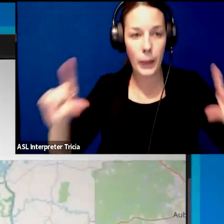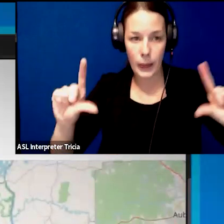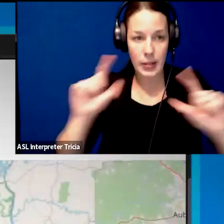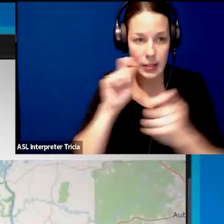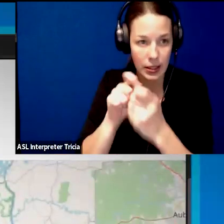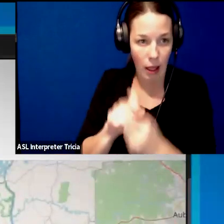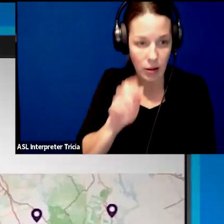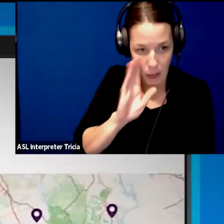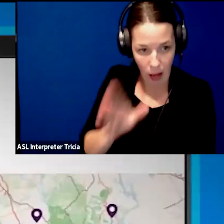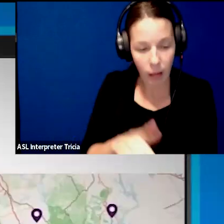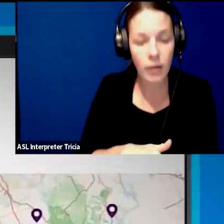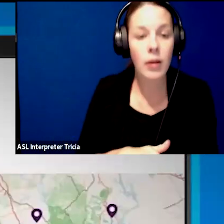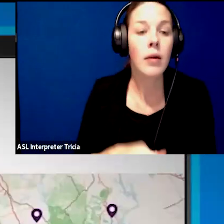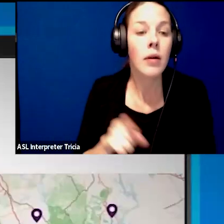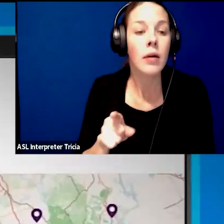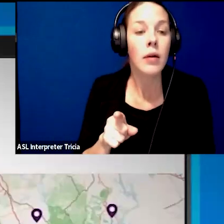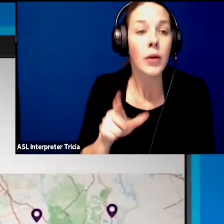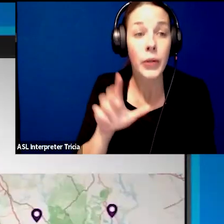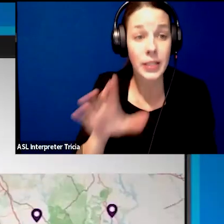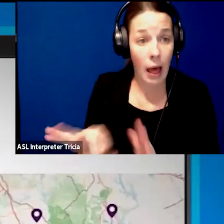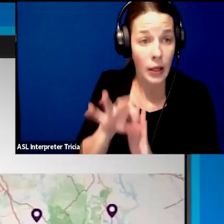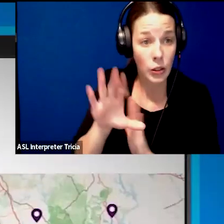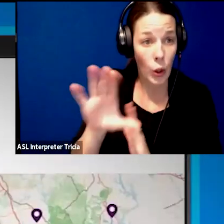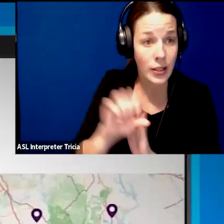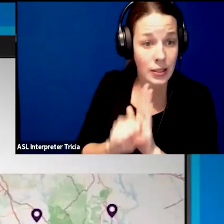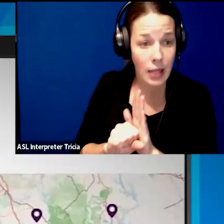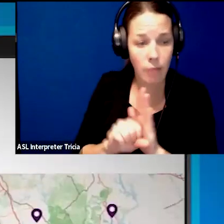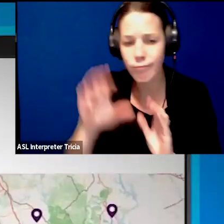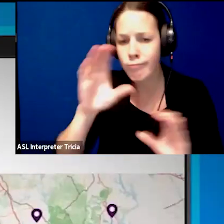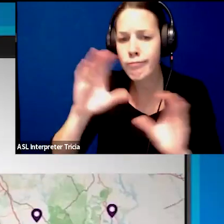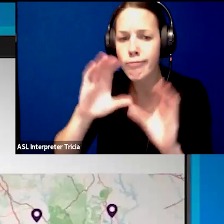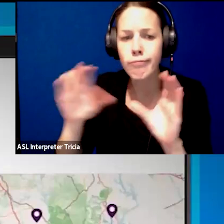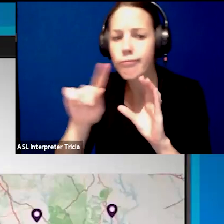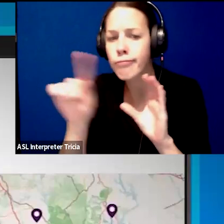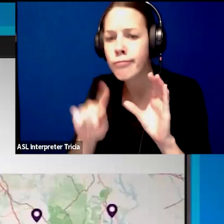or after selecting your state, browse the map and zoom into your chosen area